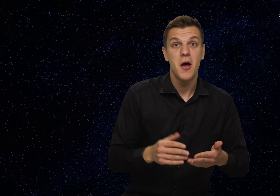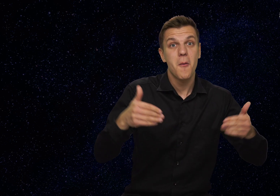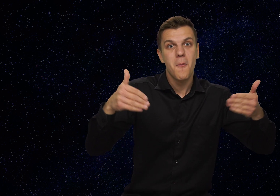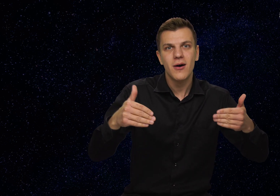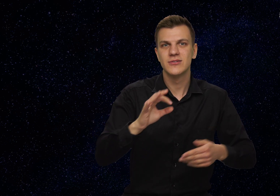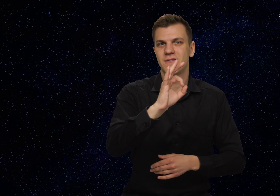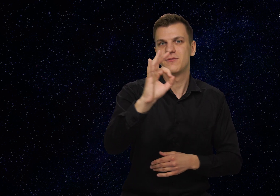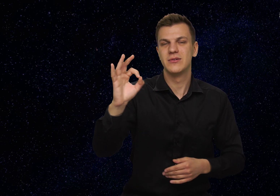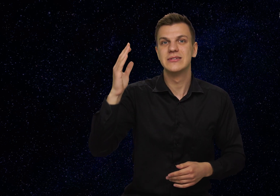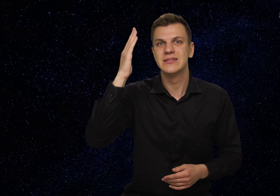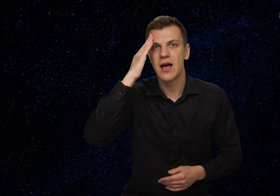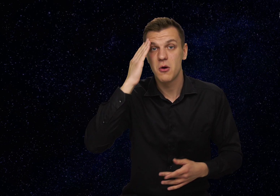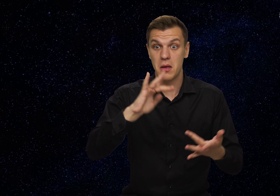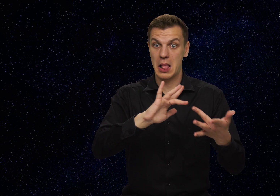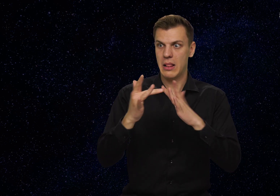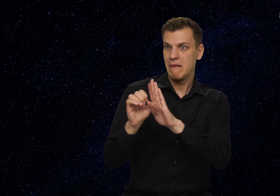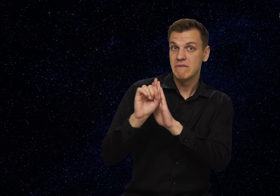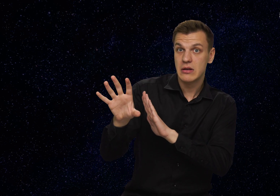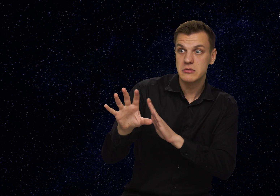And show the video to your friends.